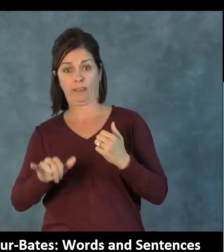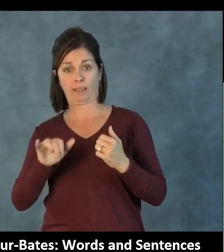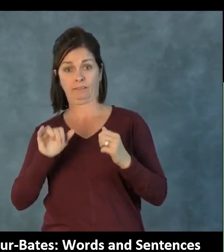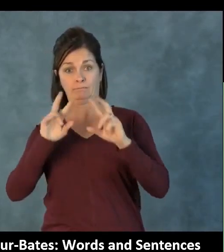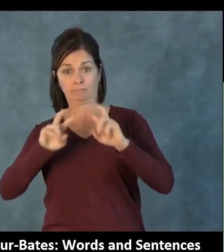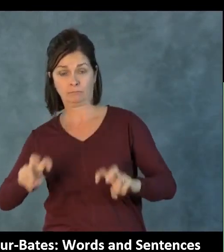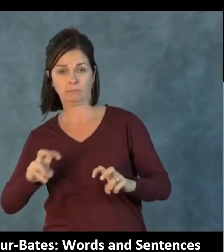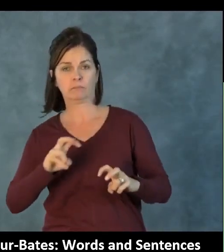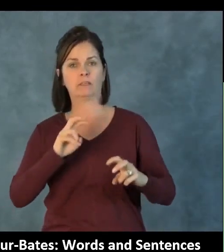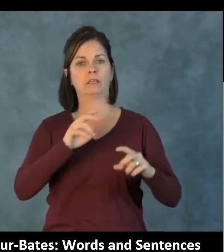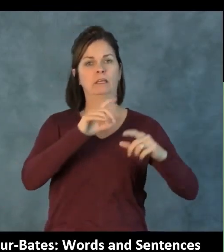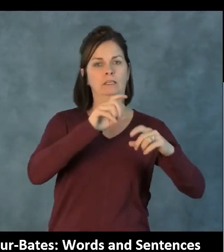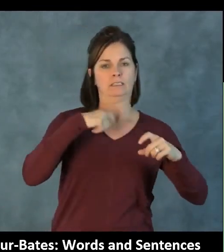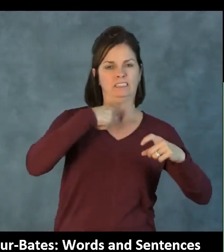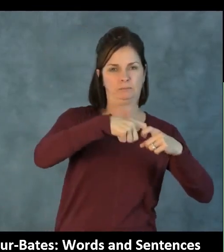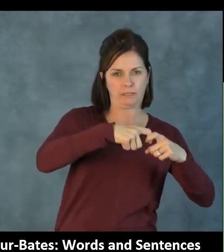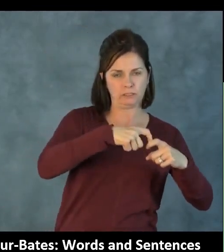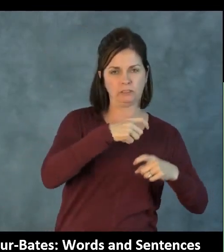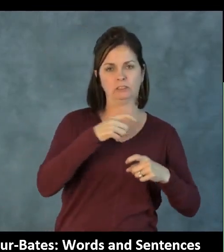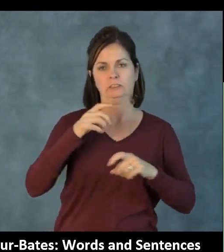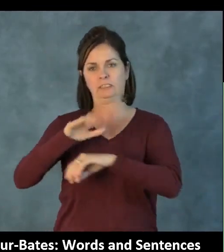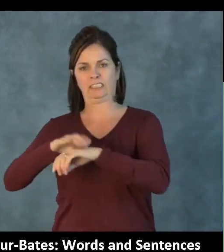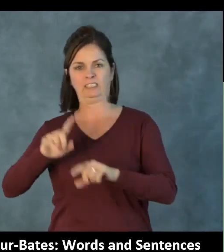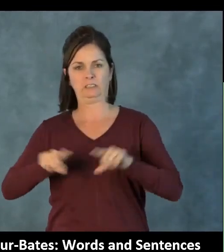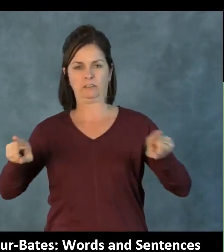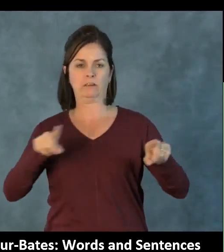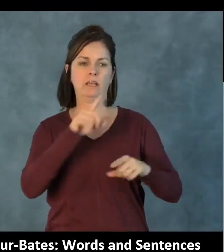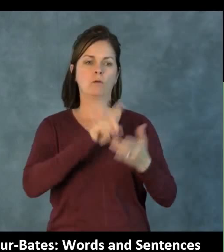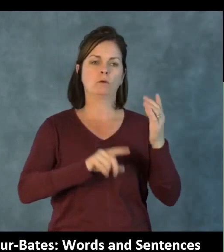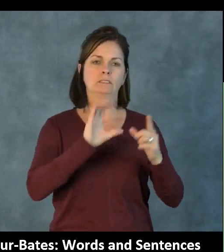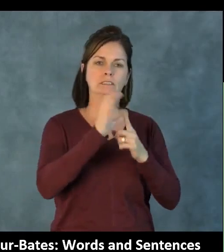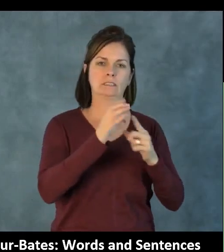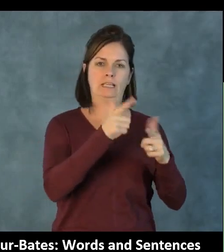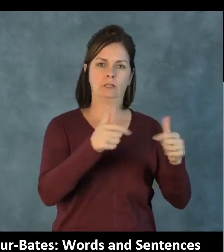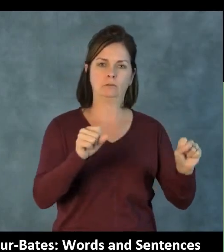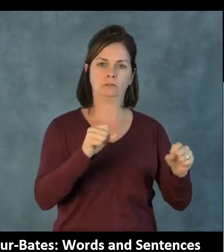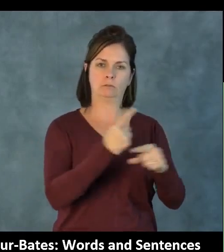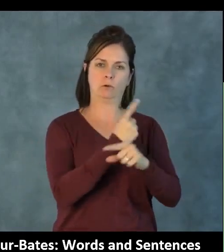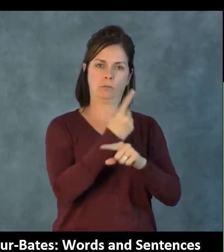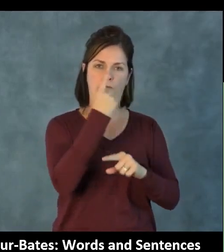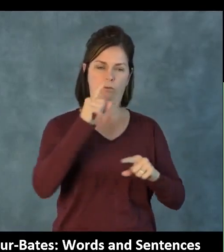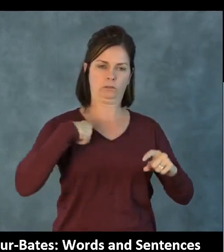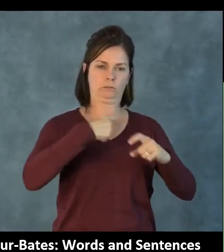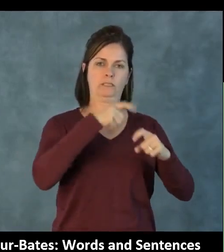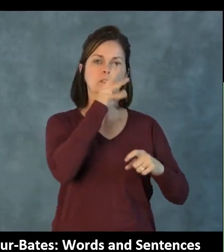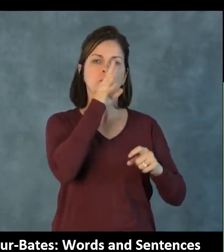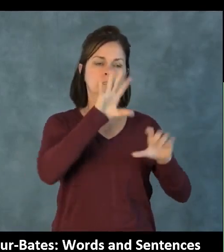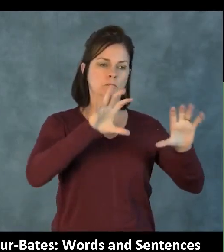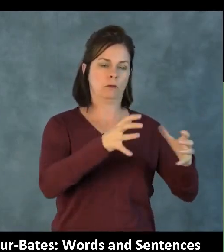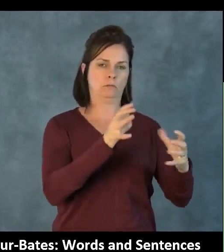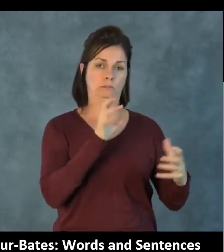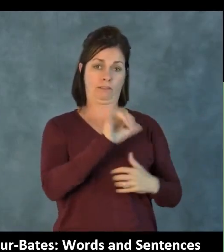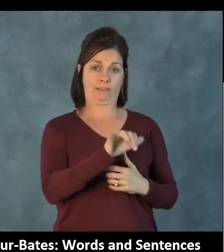and are based on what's linguistically and culturally appropriate for the Spanish-speaking population.